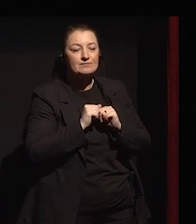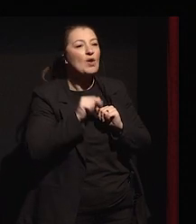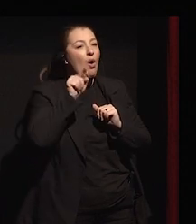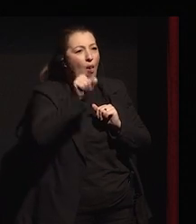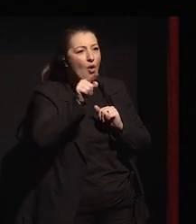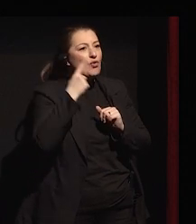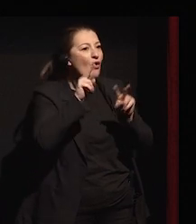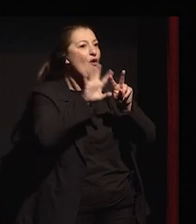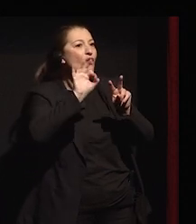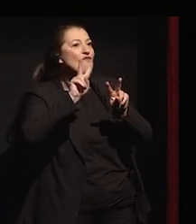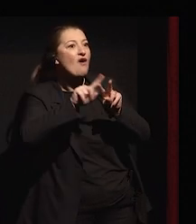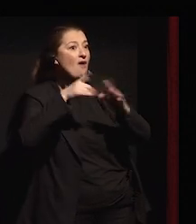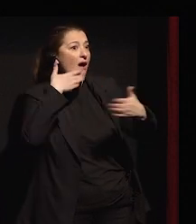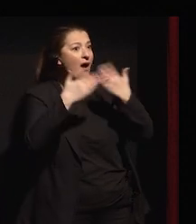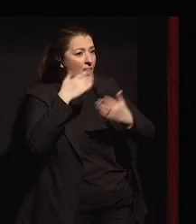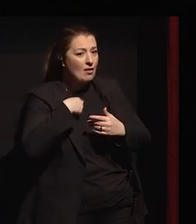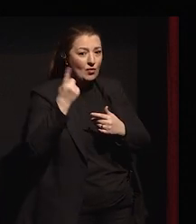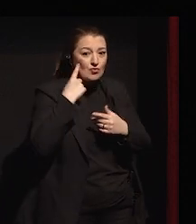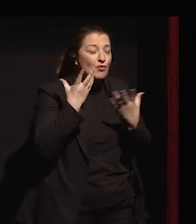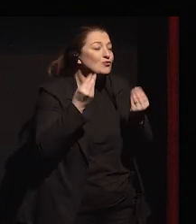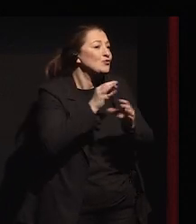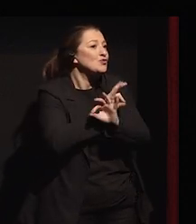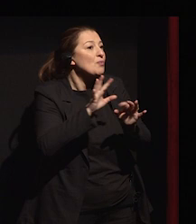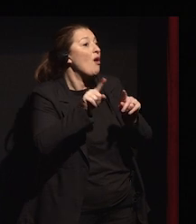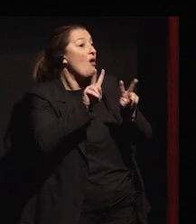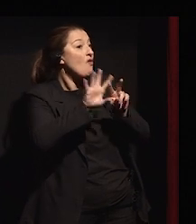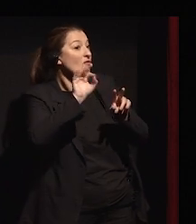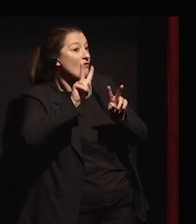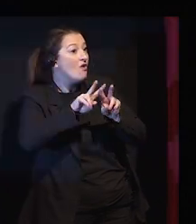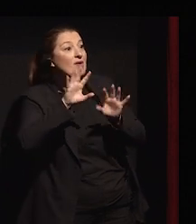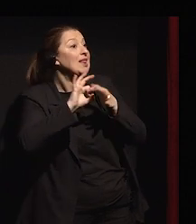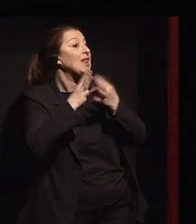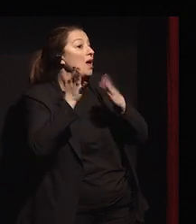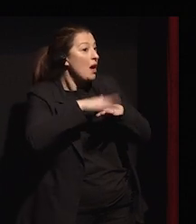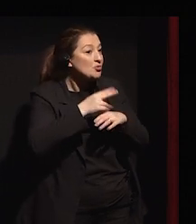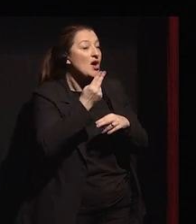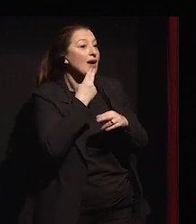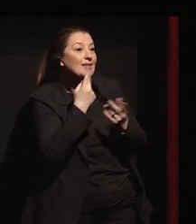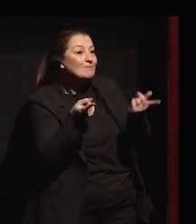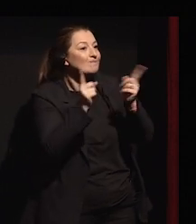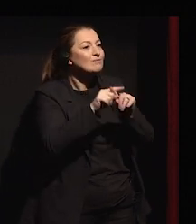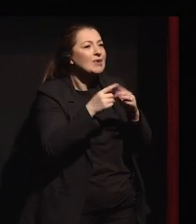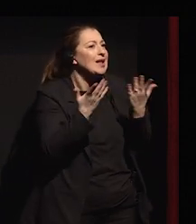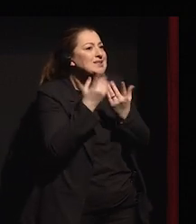And what WOW can do and how bringing women together in this way can make a huge difference to people's lives.